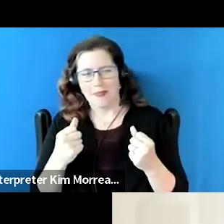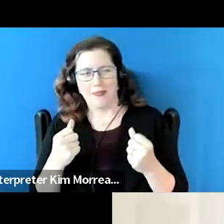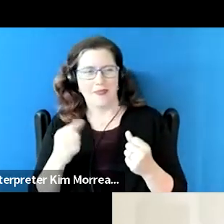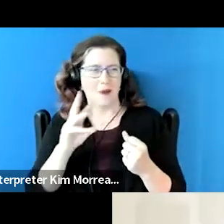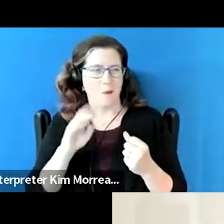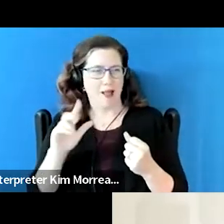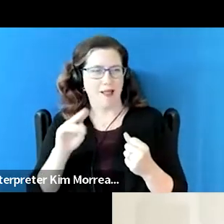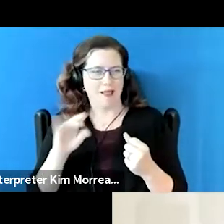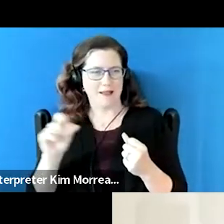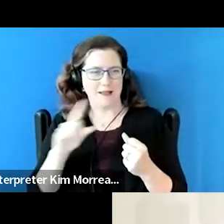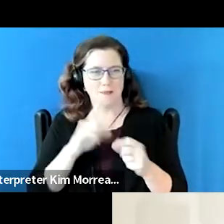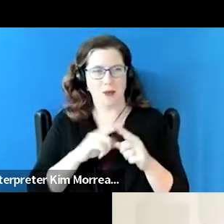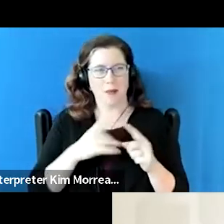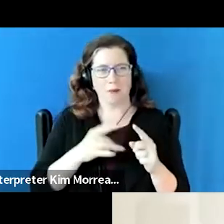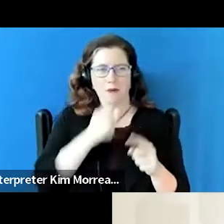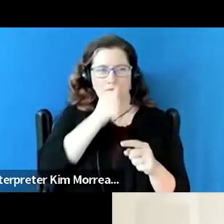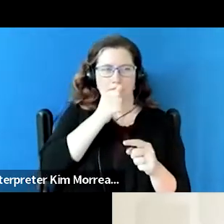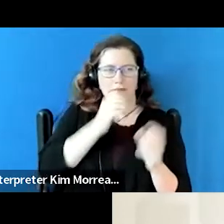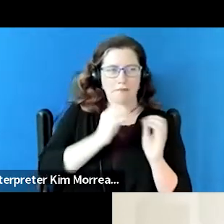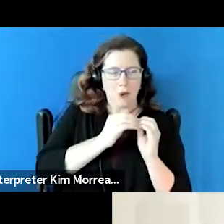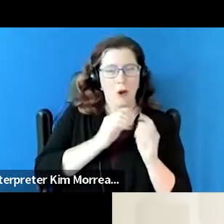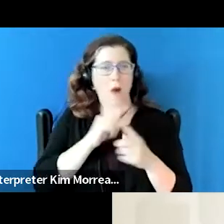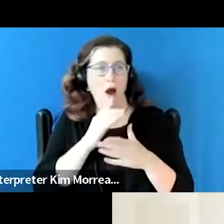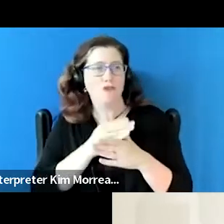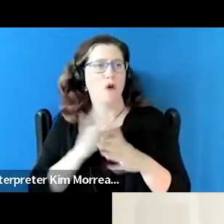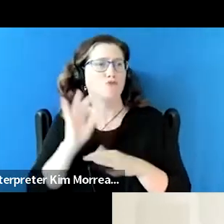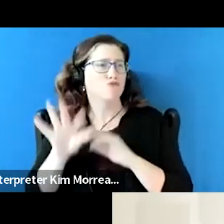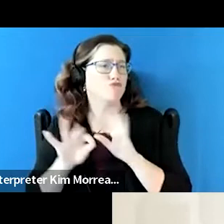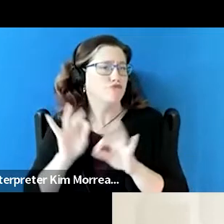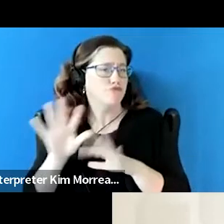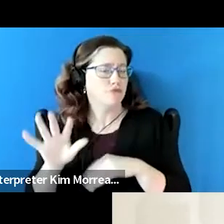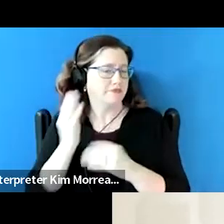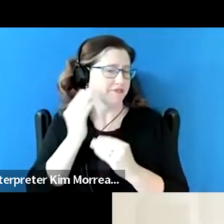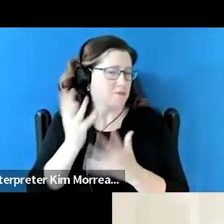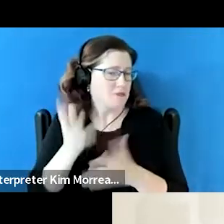So I would share a little bit about that like, oh or I'd end it with a question,